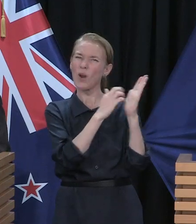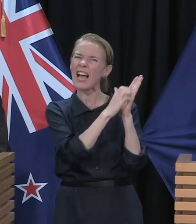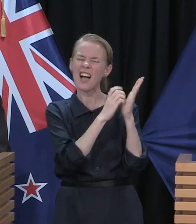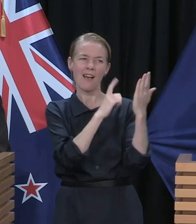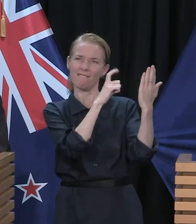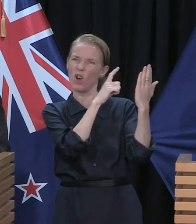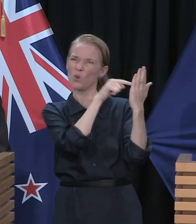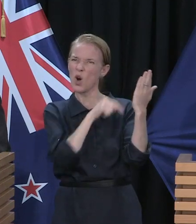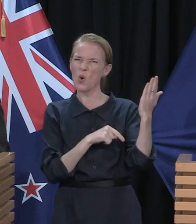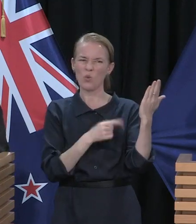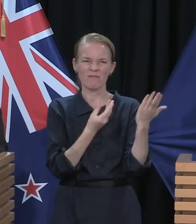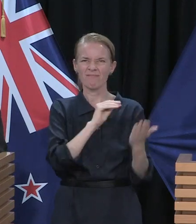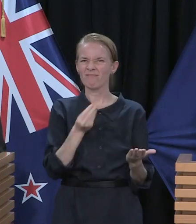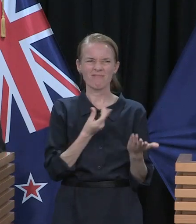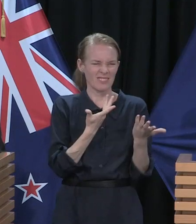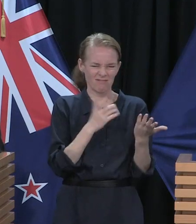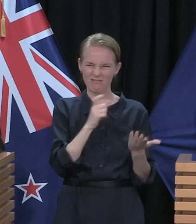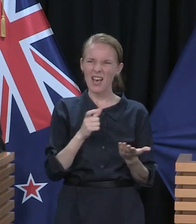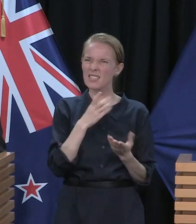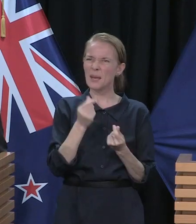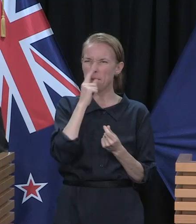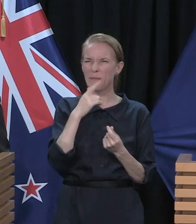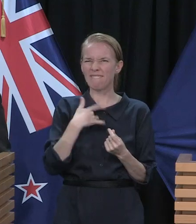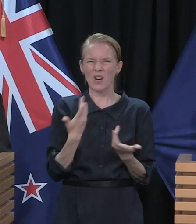can only January if QR code,